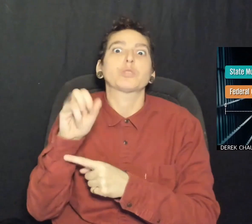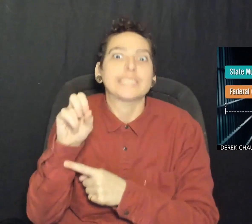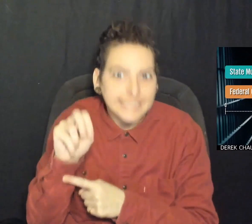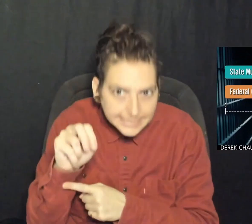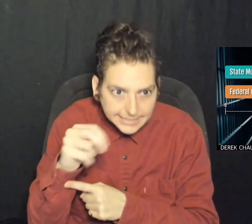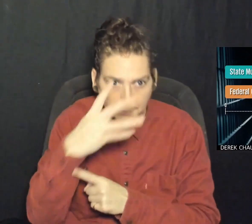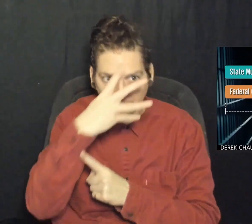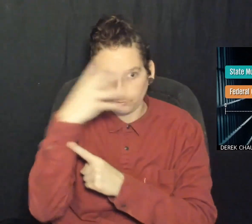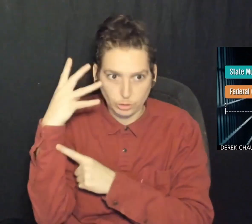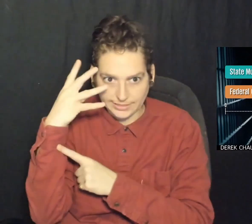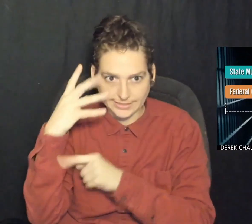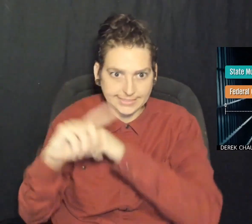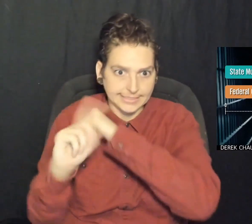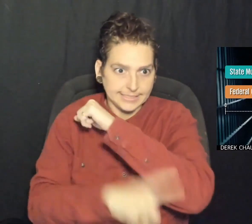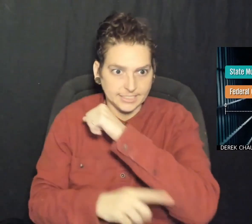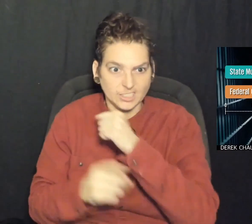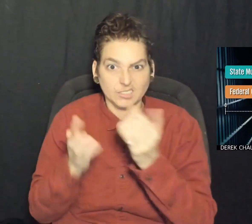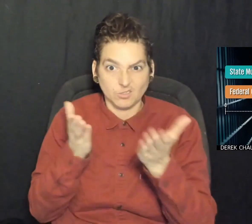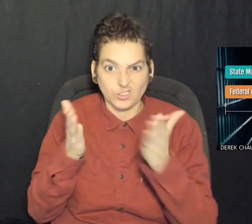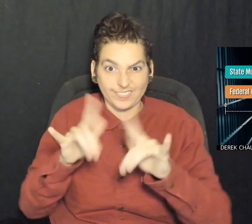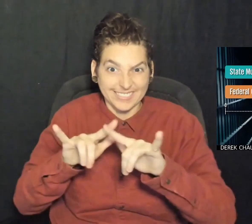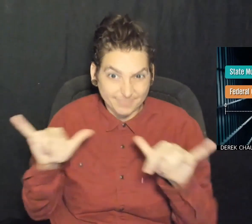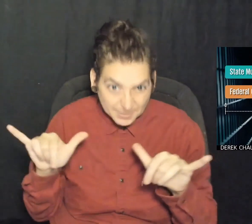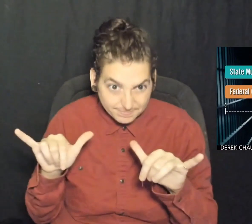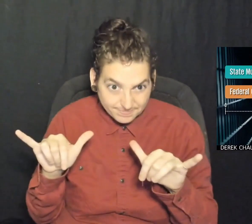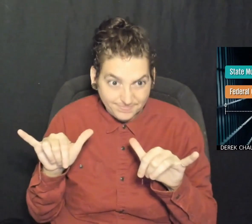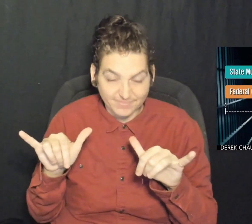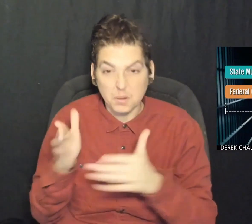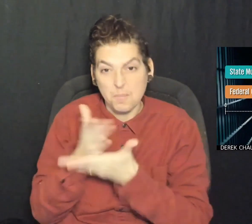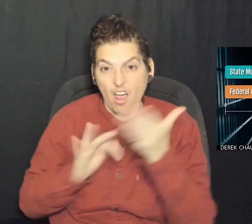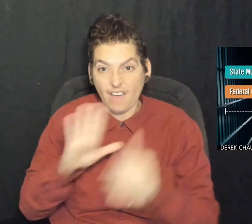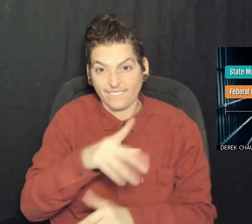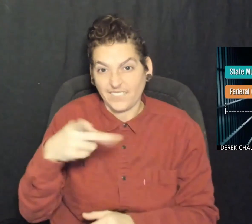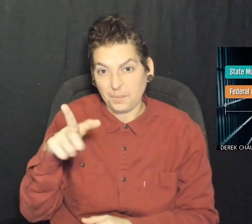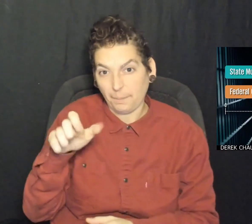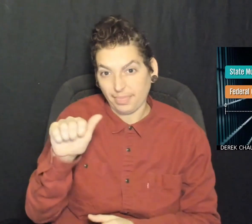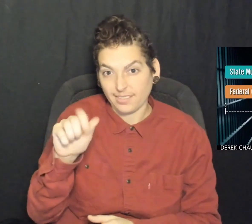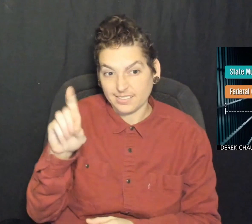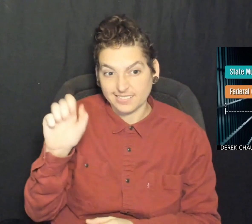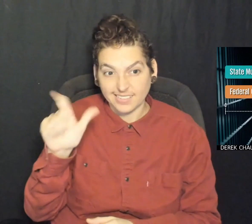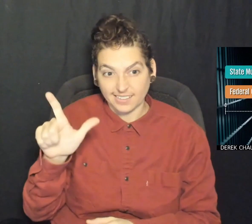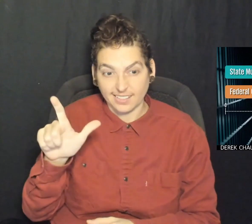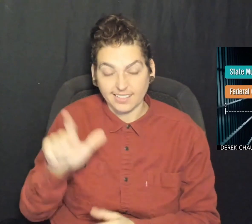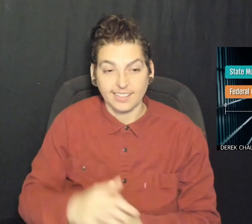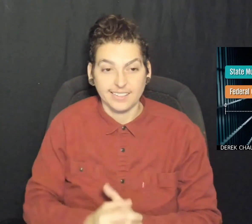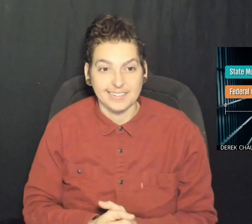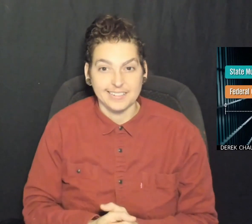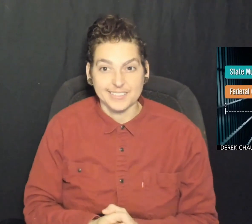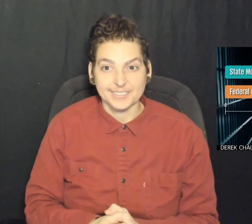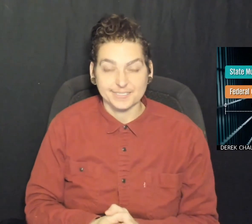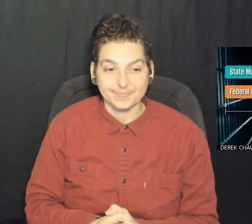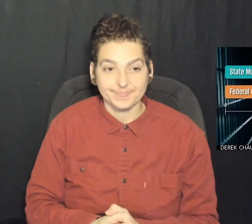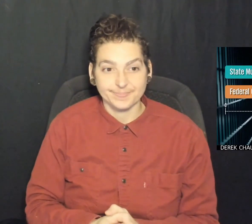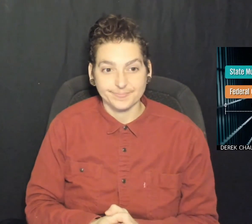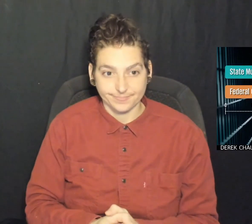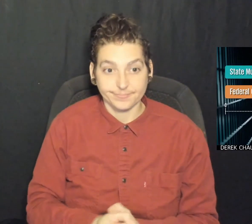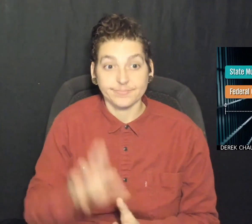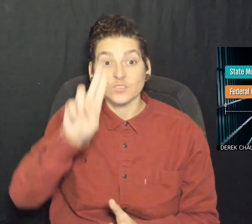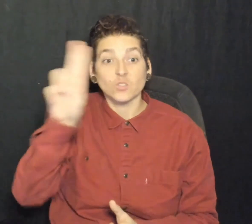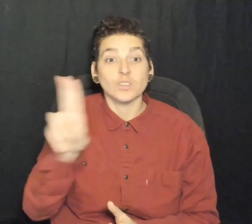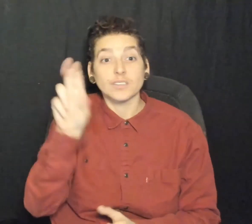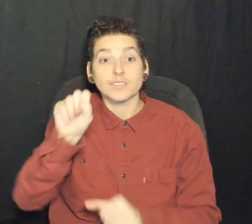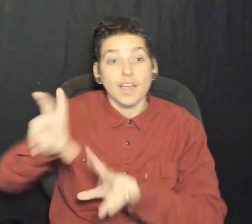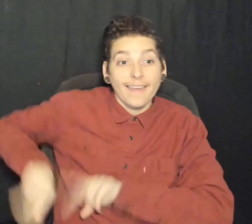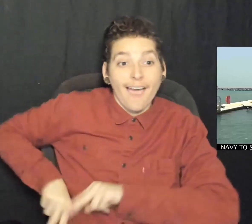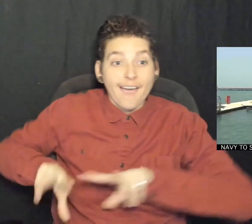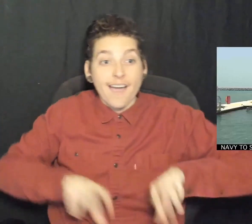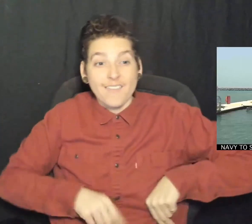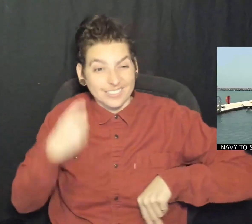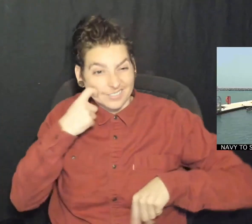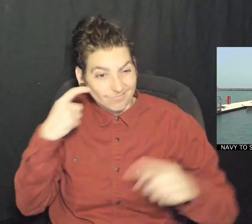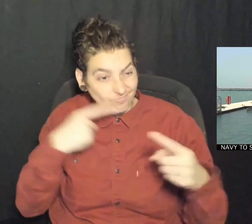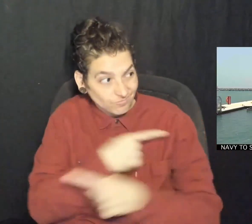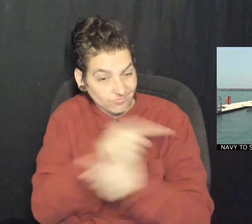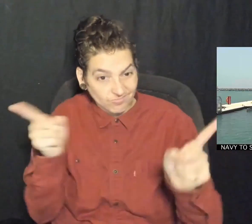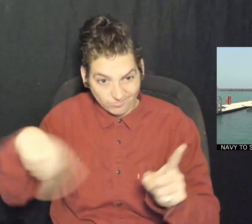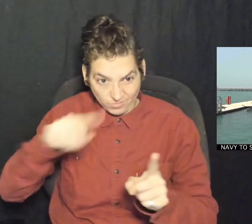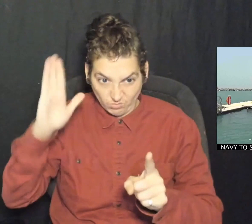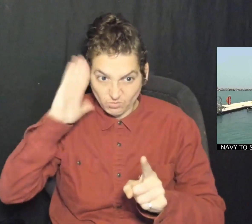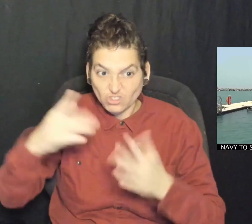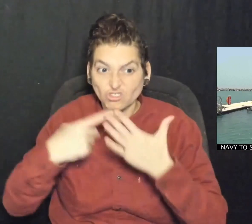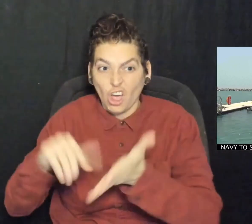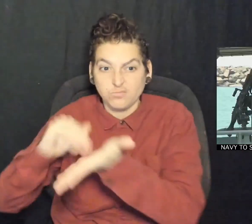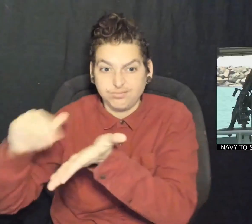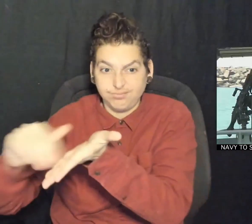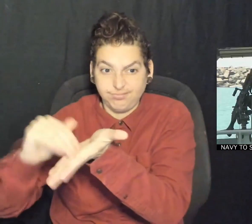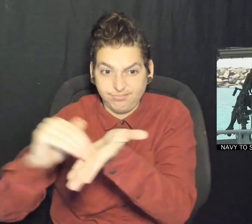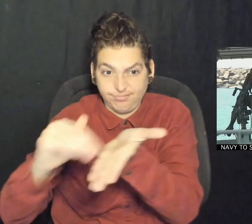25 year prison sentence to be served concurrently as part of the plea deal